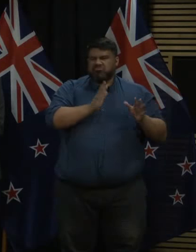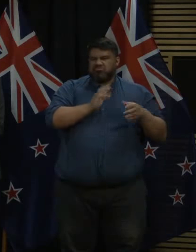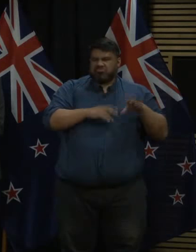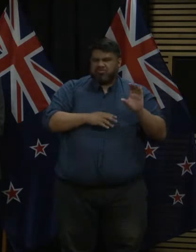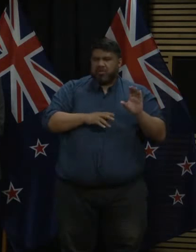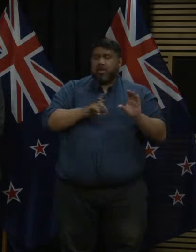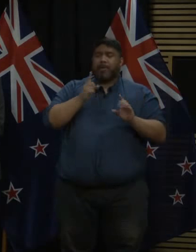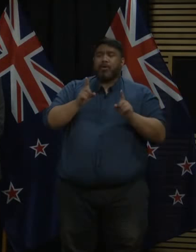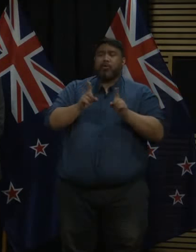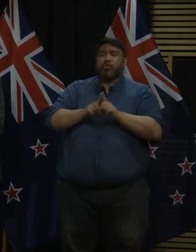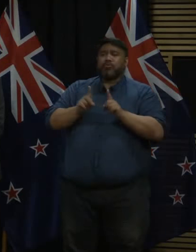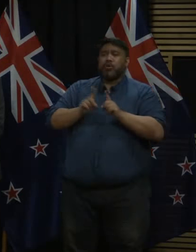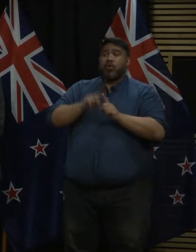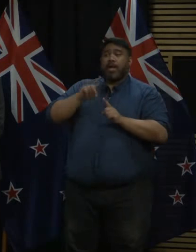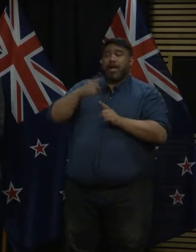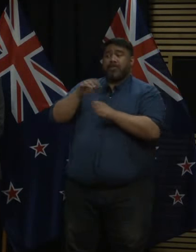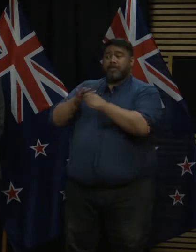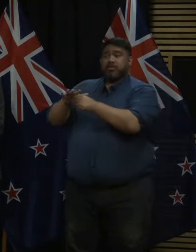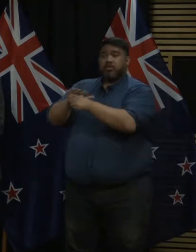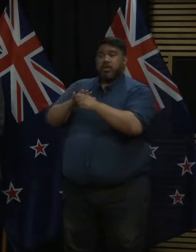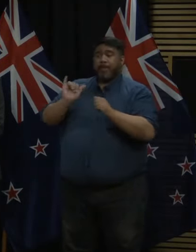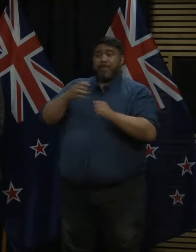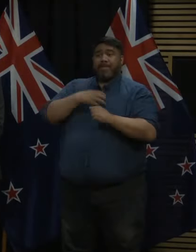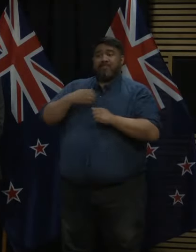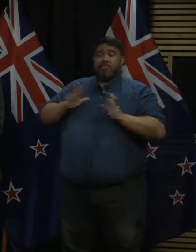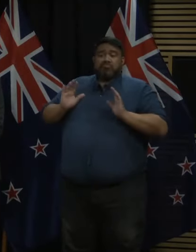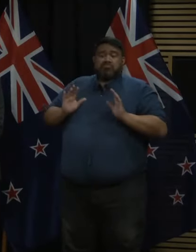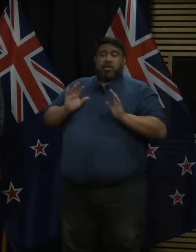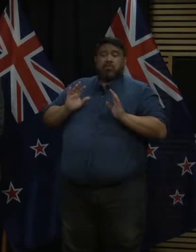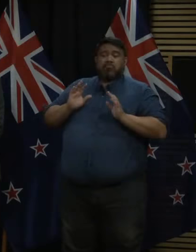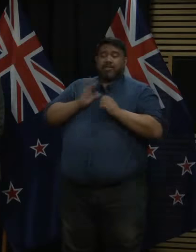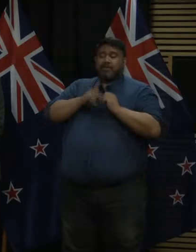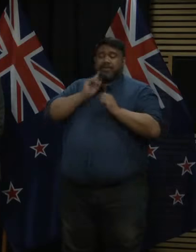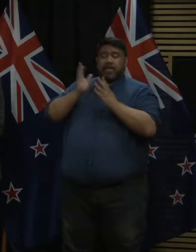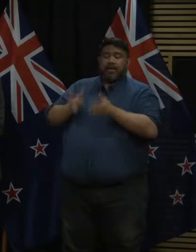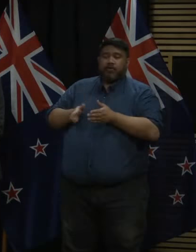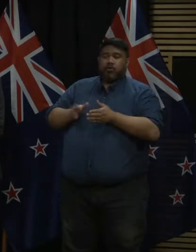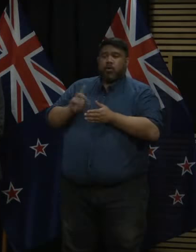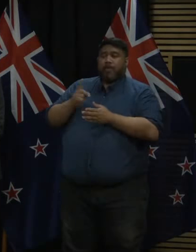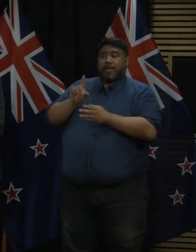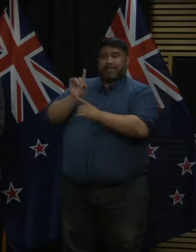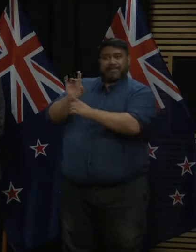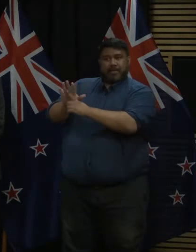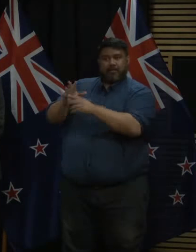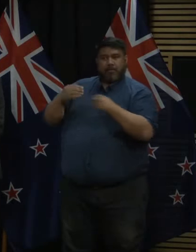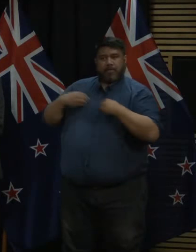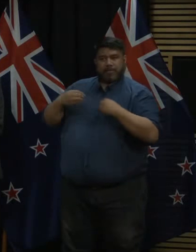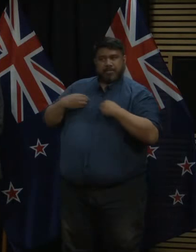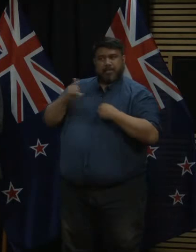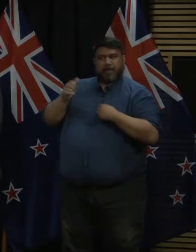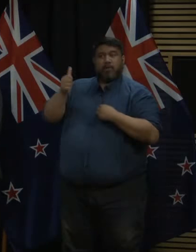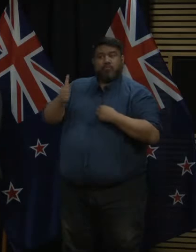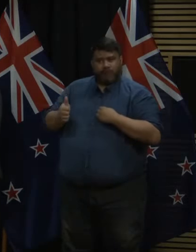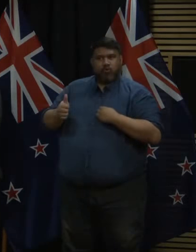I would put things like large- scale events under that category. What we are also